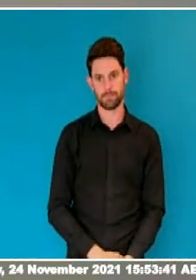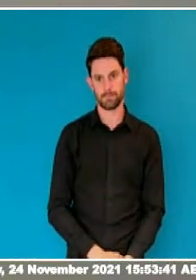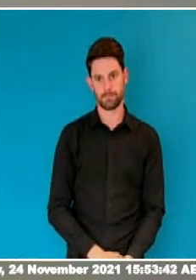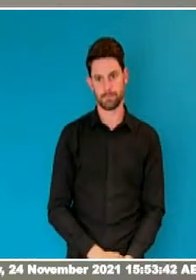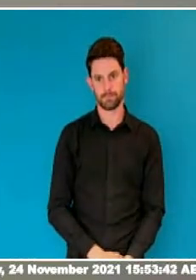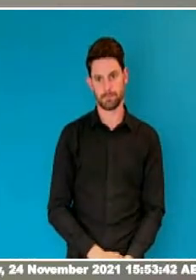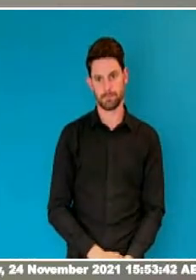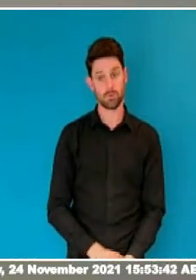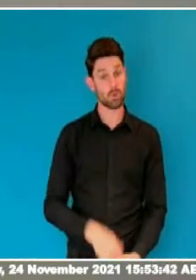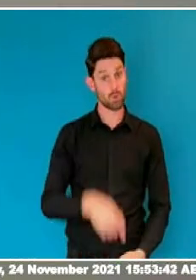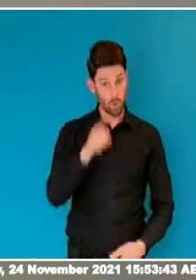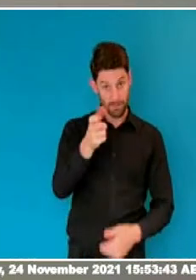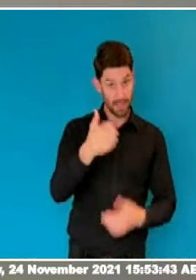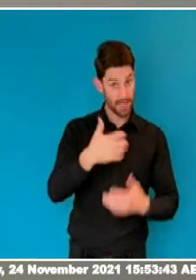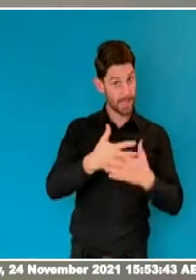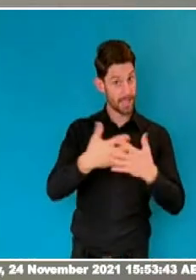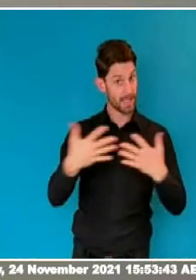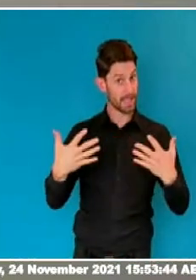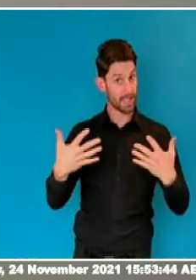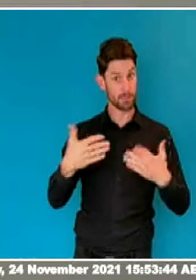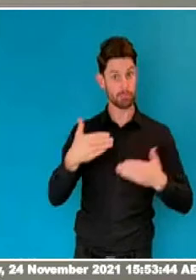near misses? MS STEWART: Yes, we do.